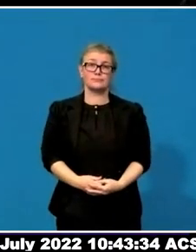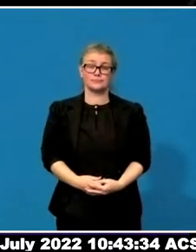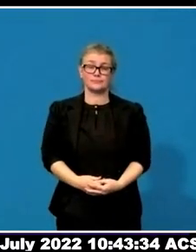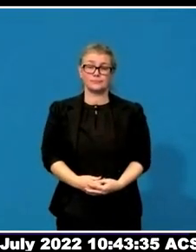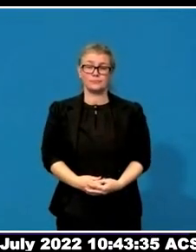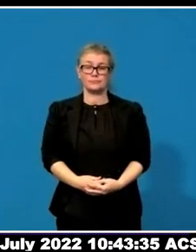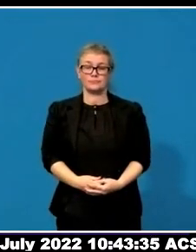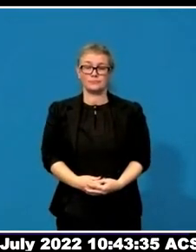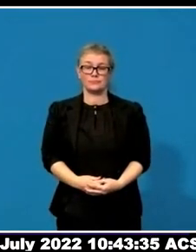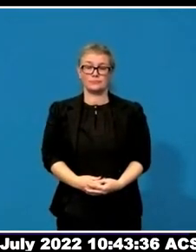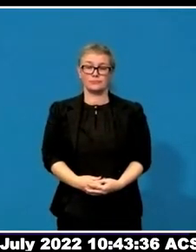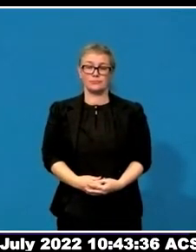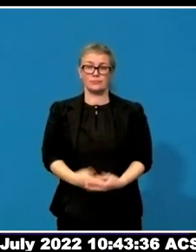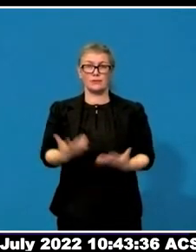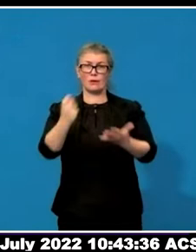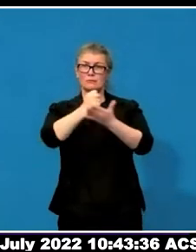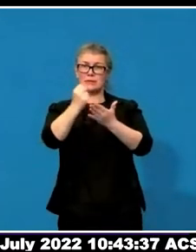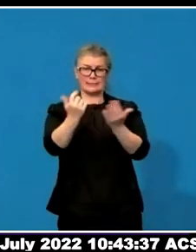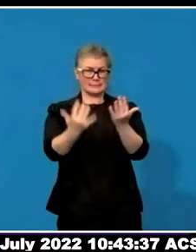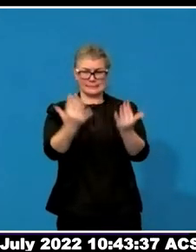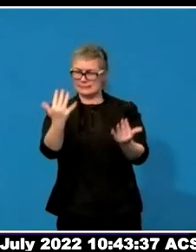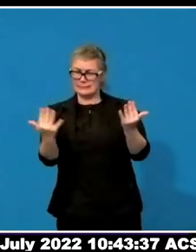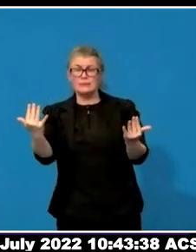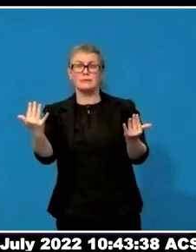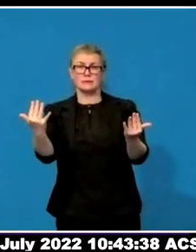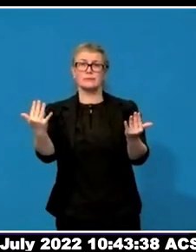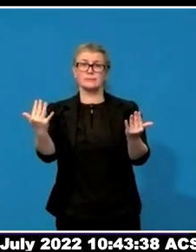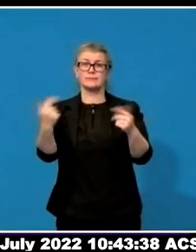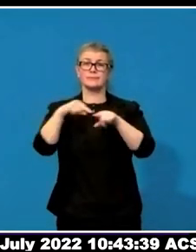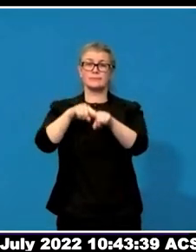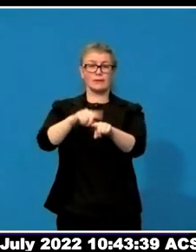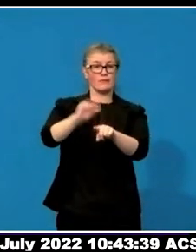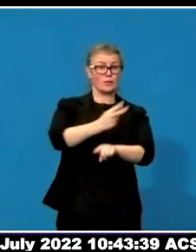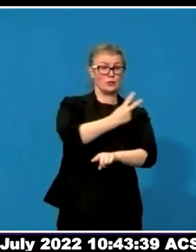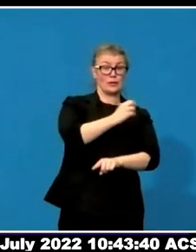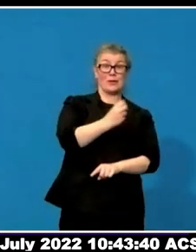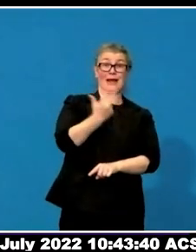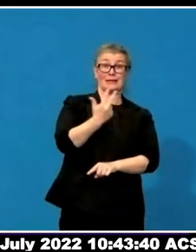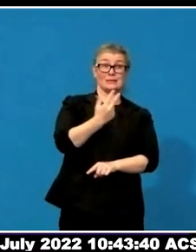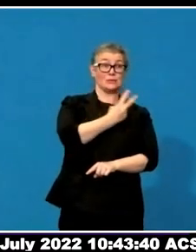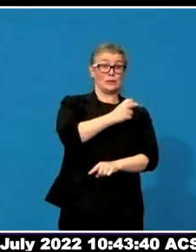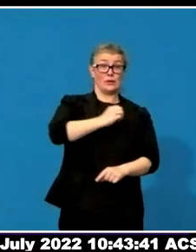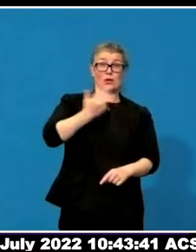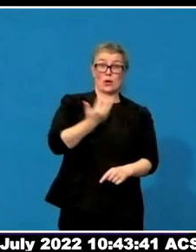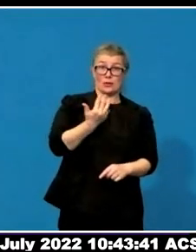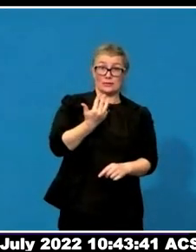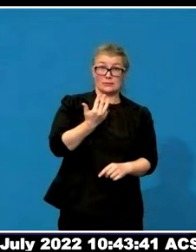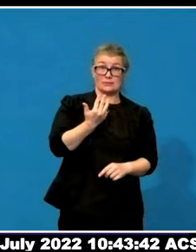These figures are broadly consistent with the 2018-19 ABS National Aboriginal Torres